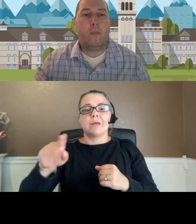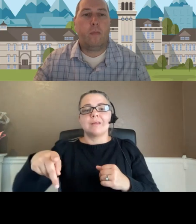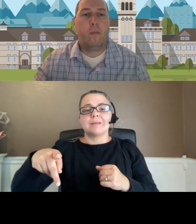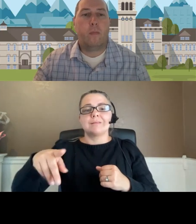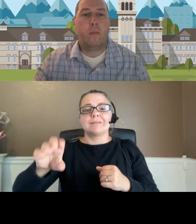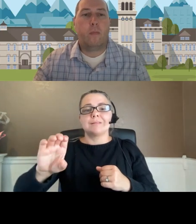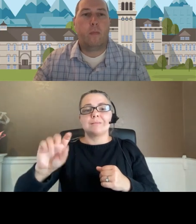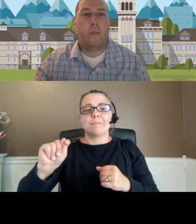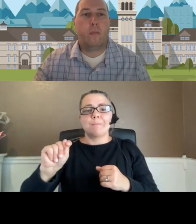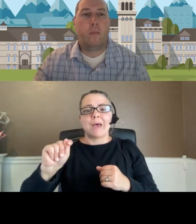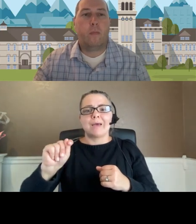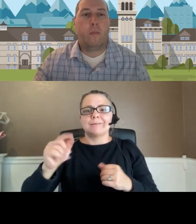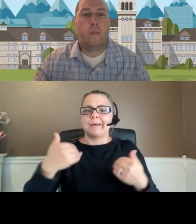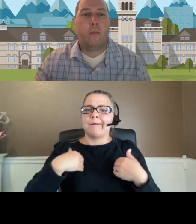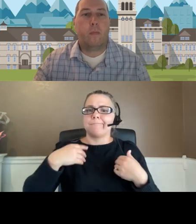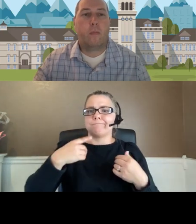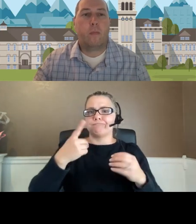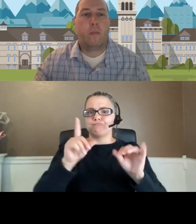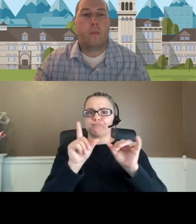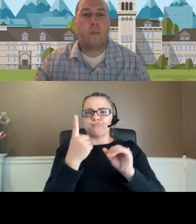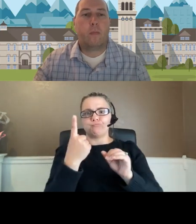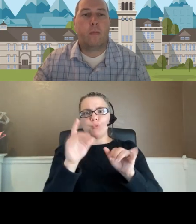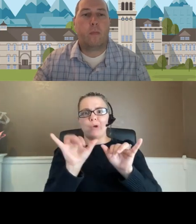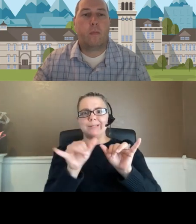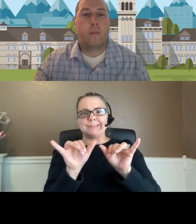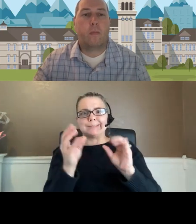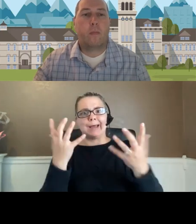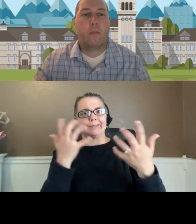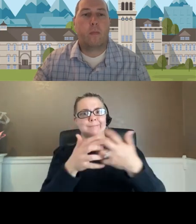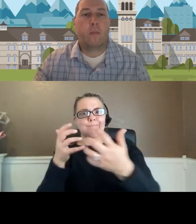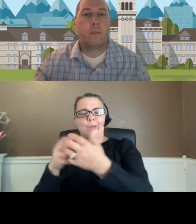one-size-fits-all training on evaluation, because you're going to have some people saying wait slow